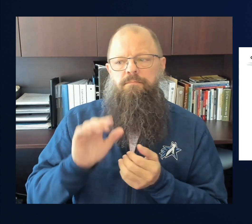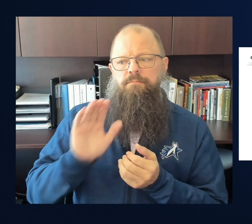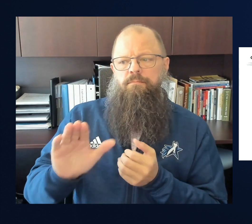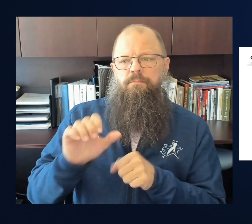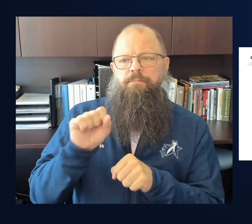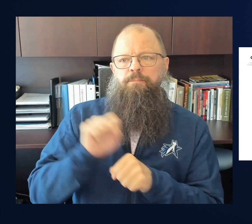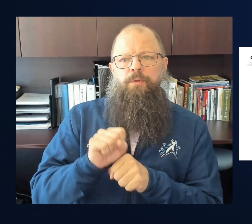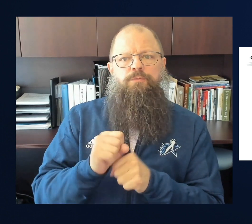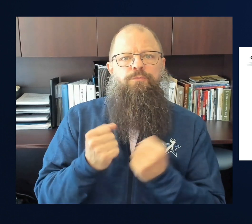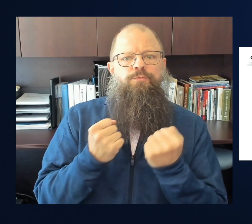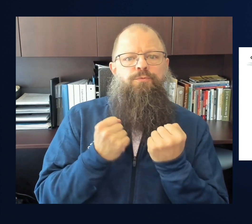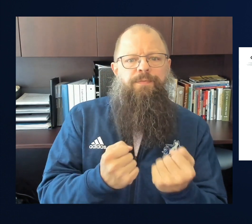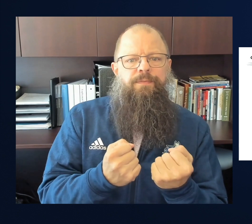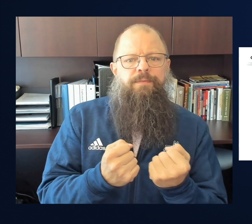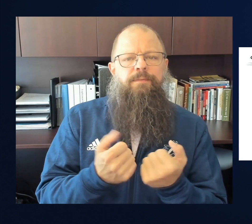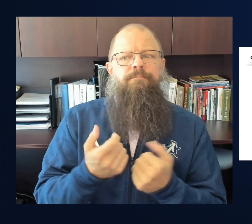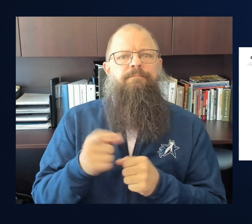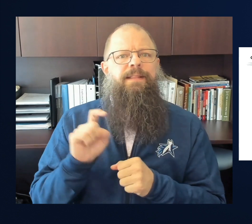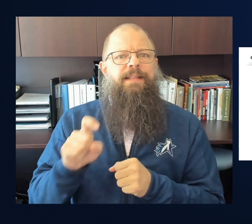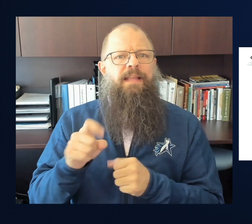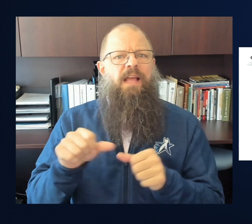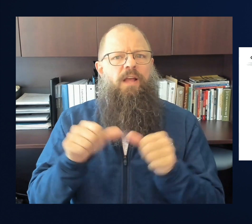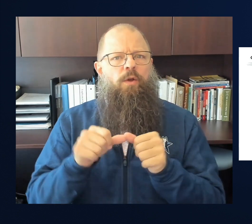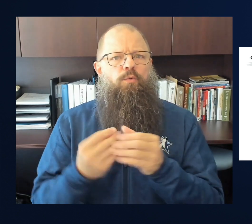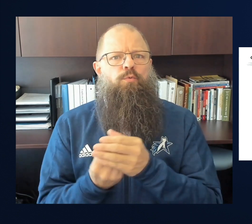because the employee and manager have been able to sit down and